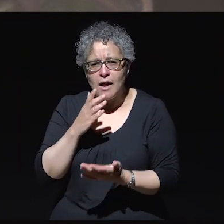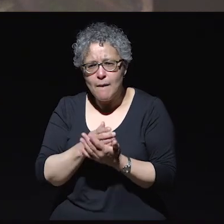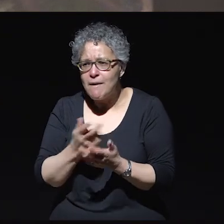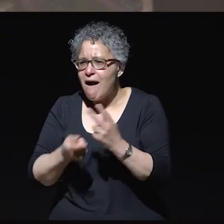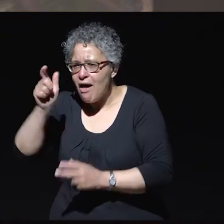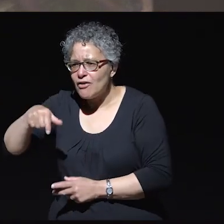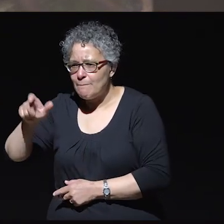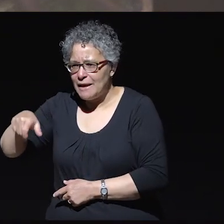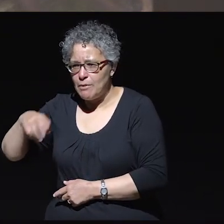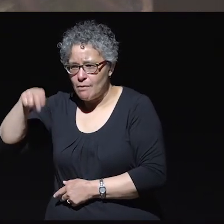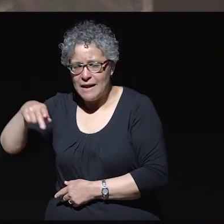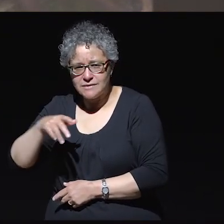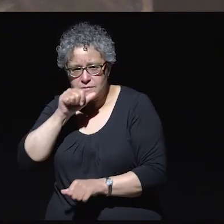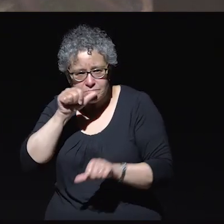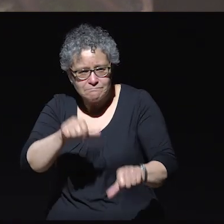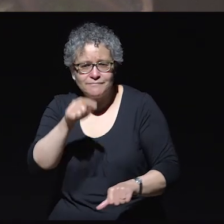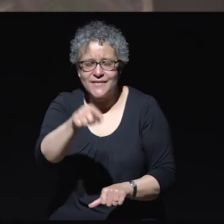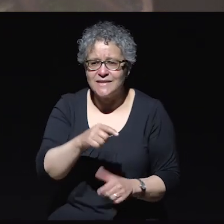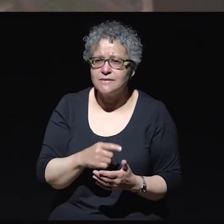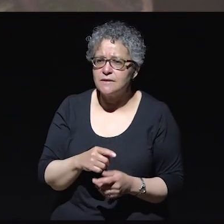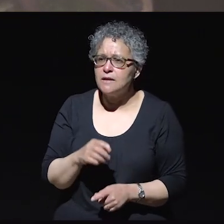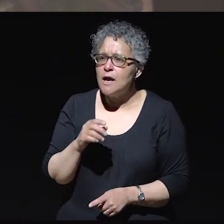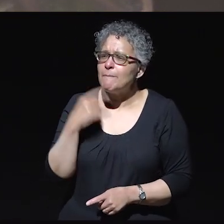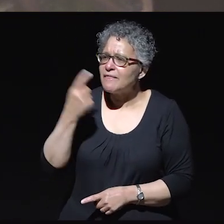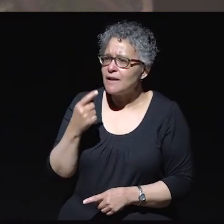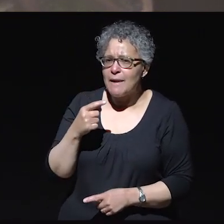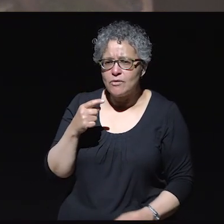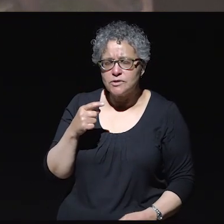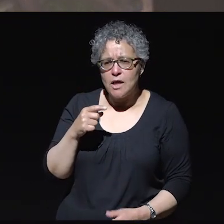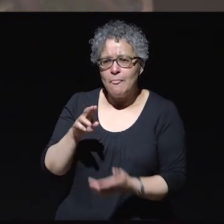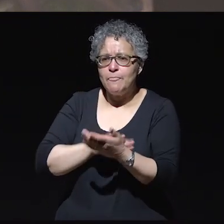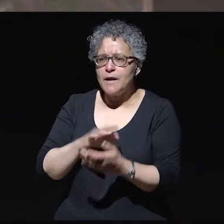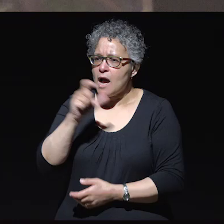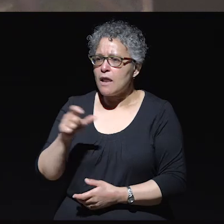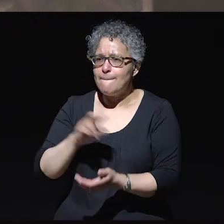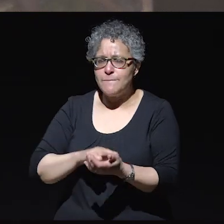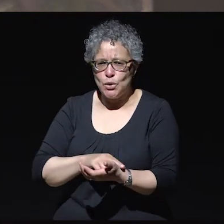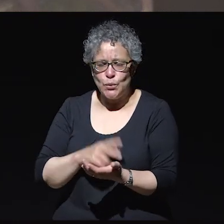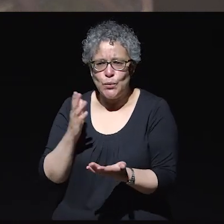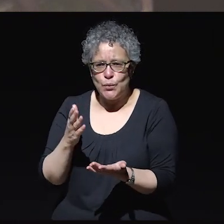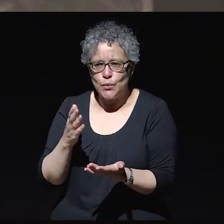particularly this idea of the dominance of blue in a painting, which was set up as a kind of rival,